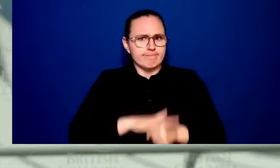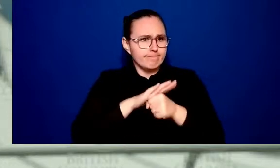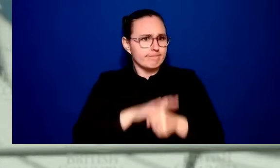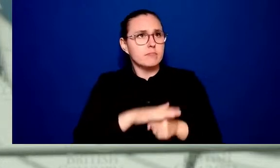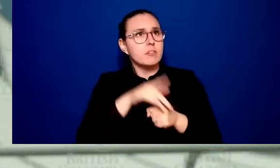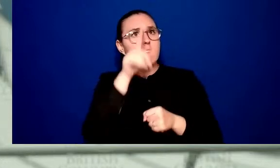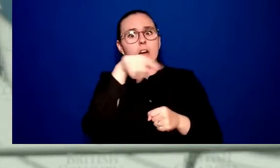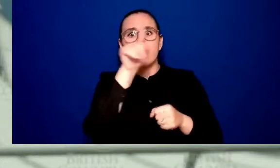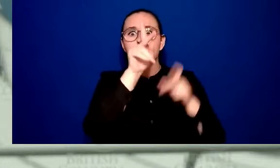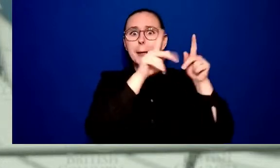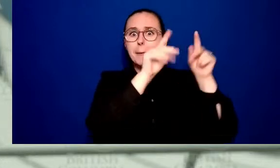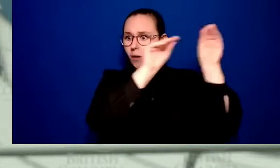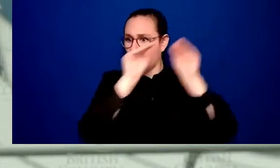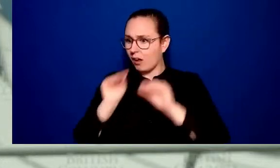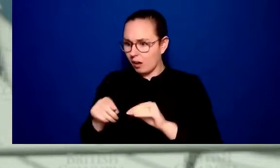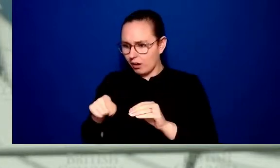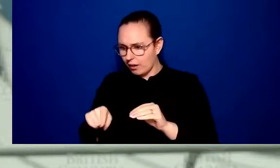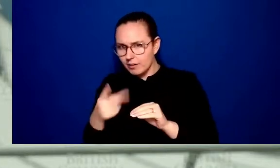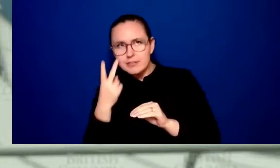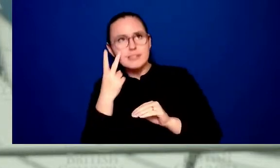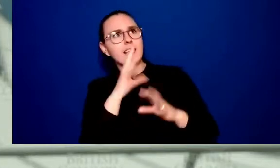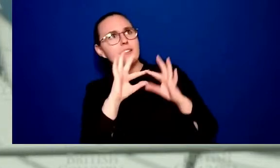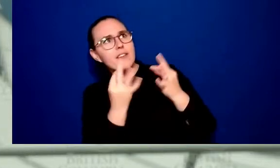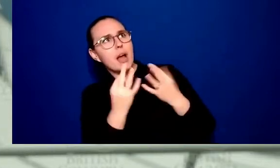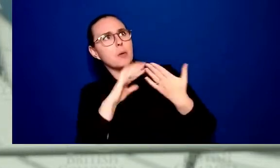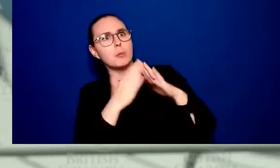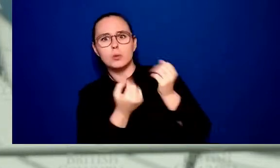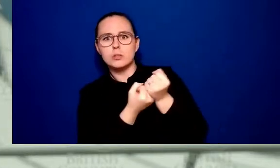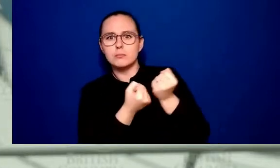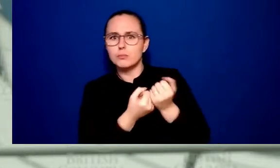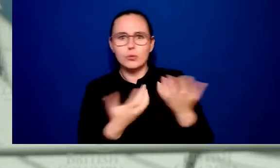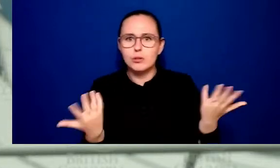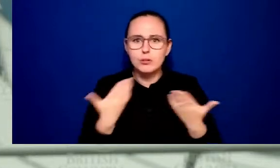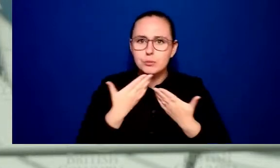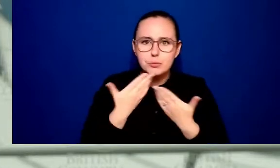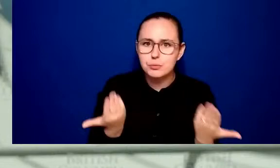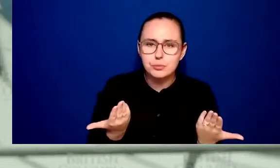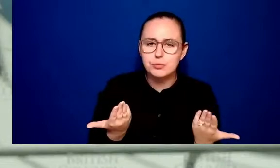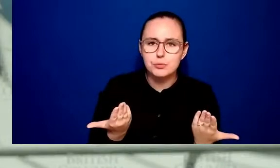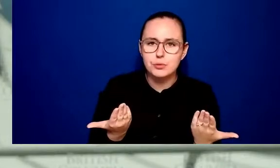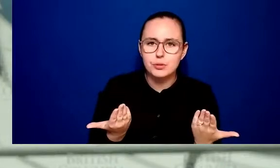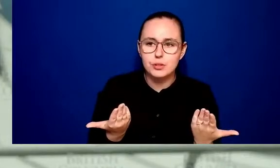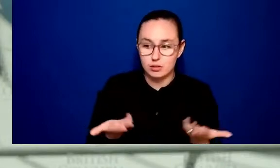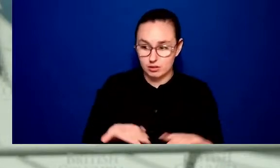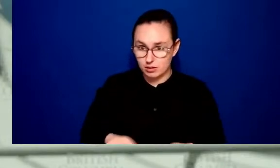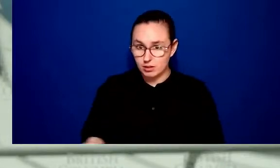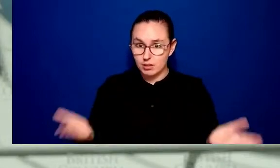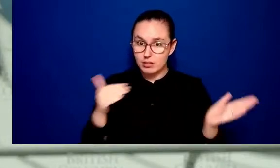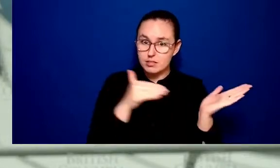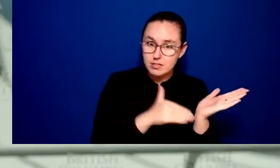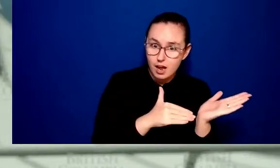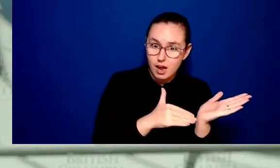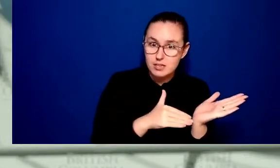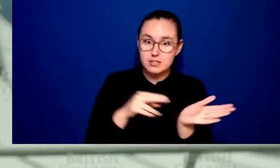care colleagues across the province are also stretched. And we are tired. It's been a long 20 months and I don't need